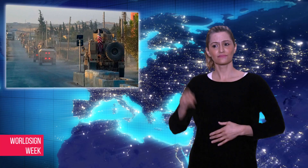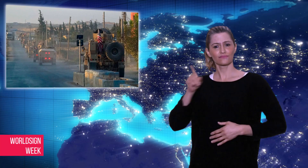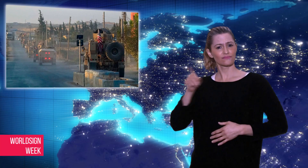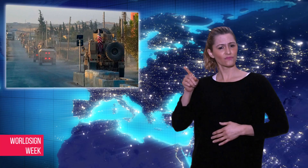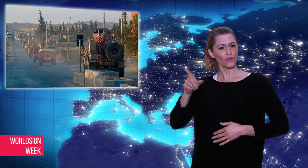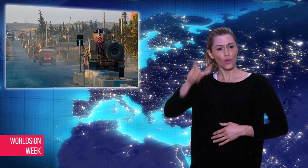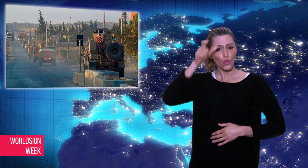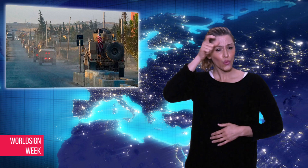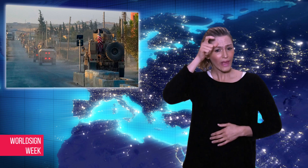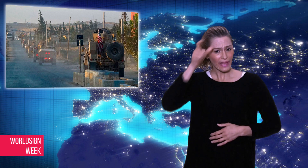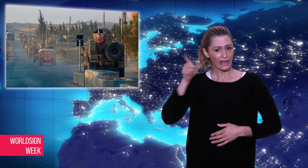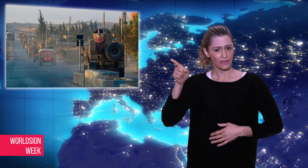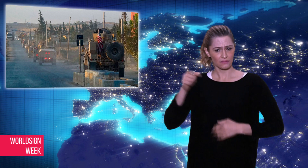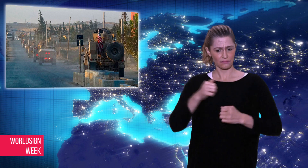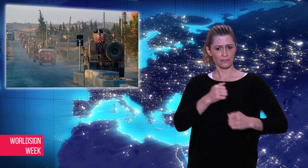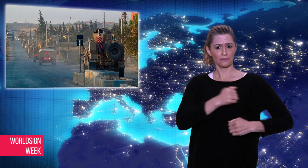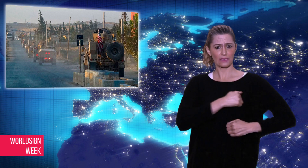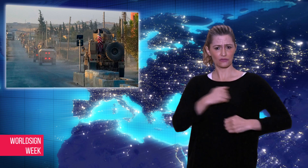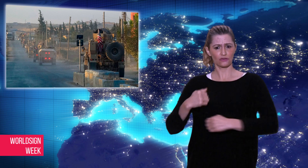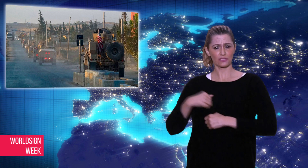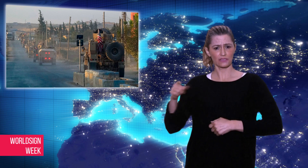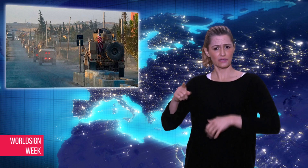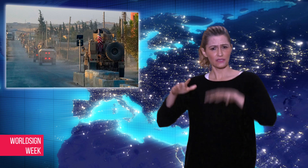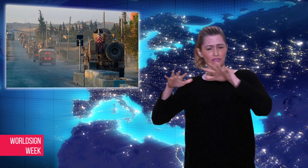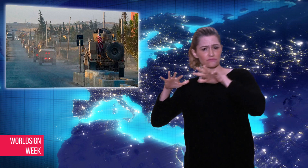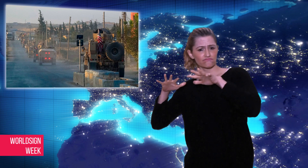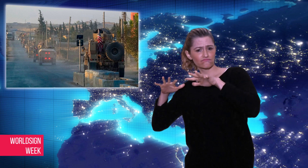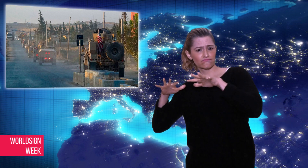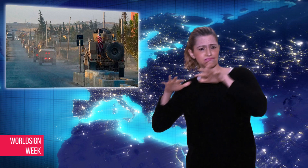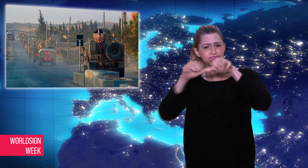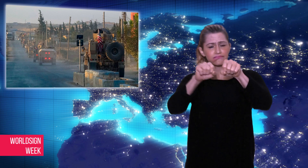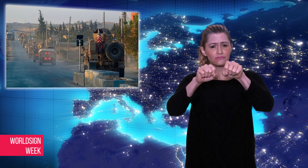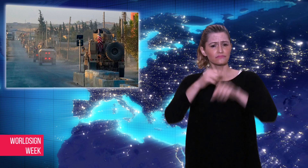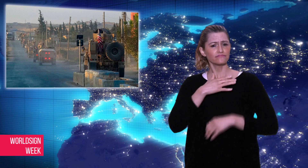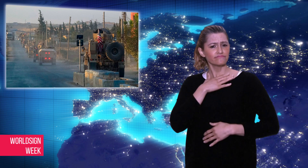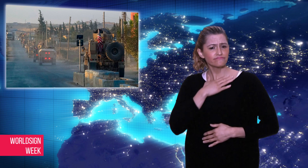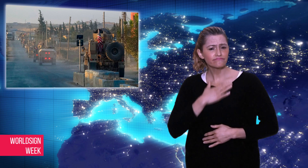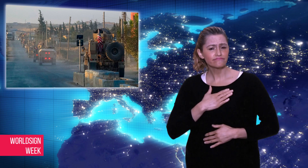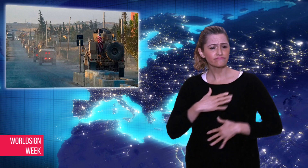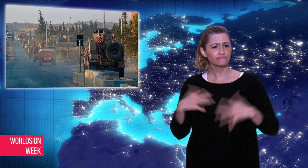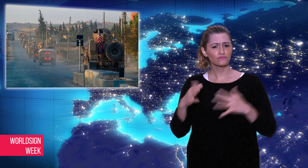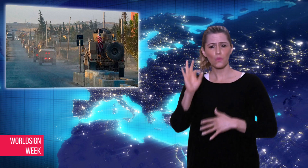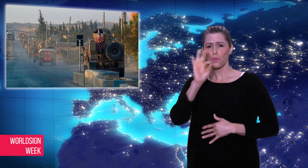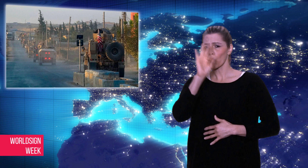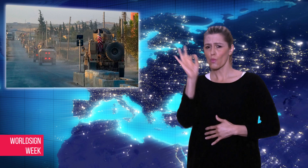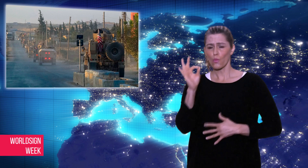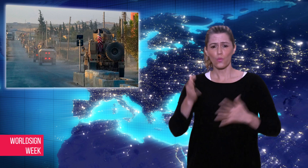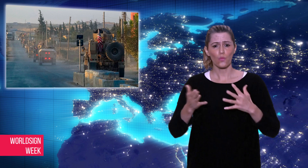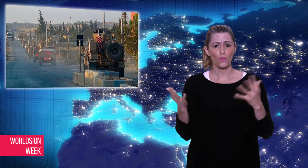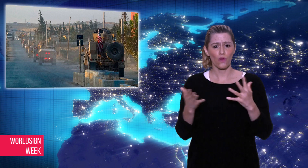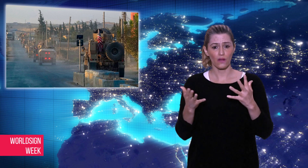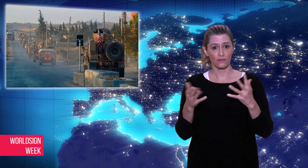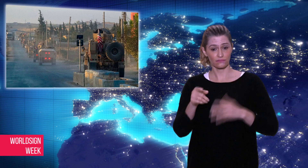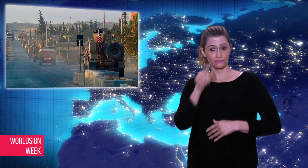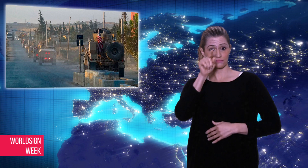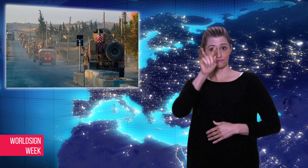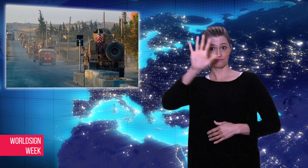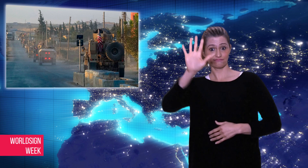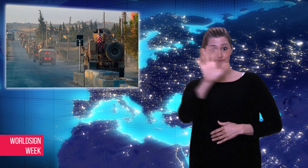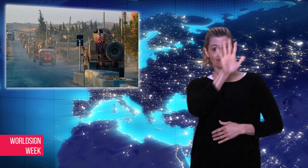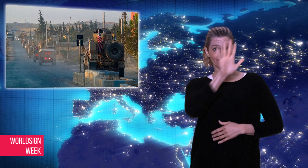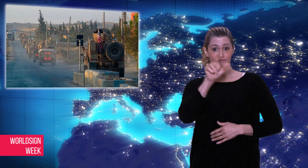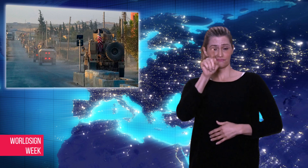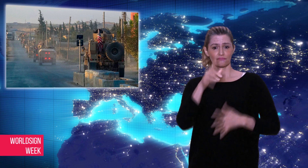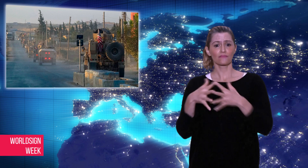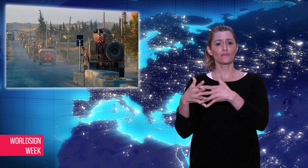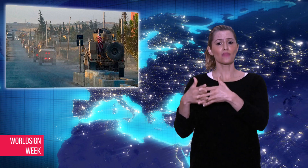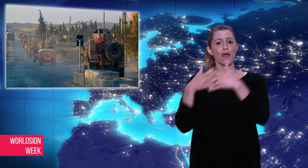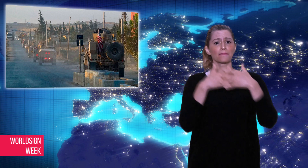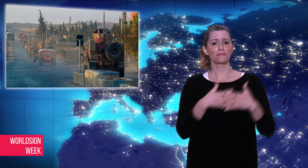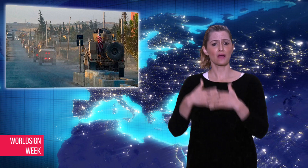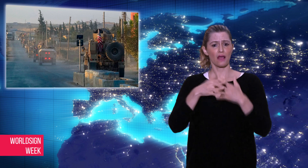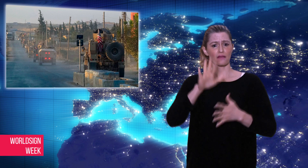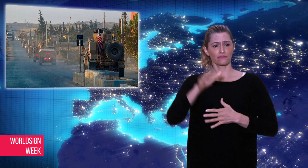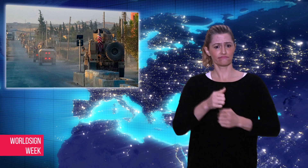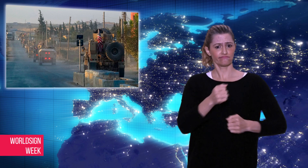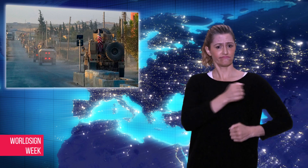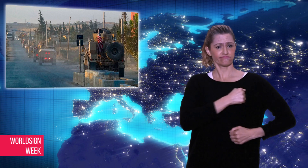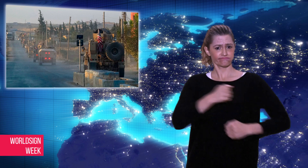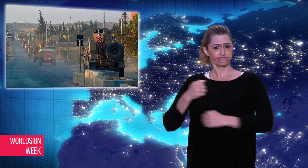This military attack occurred while the US was